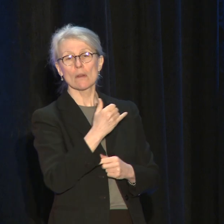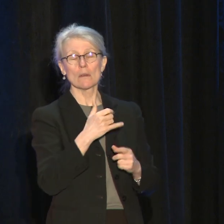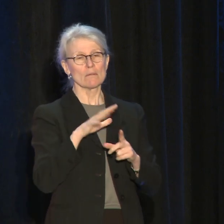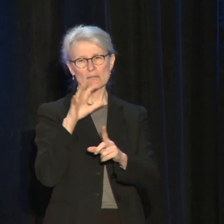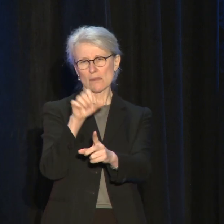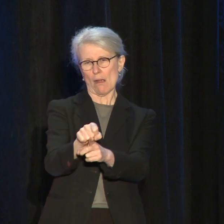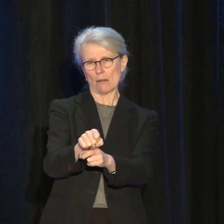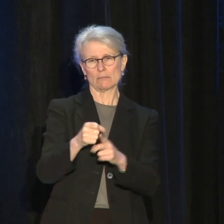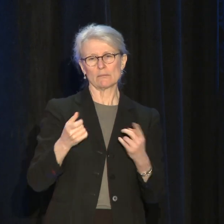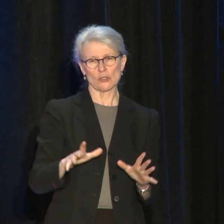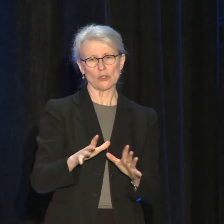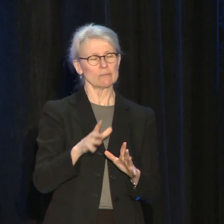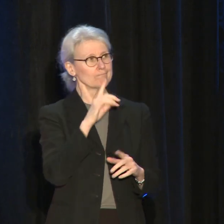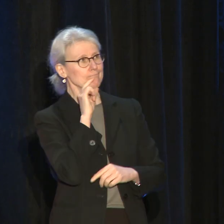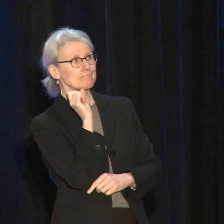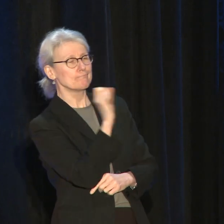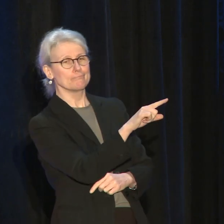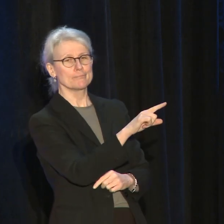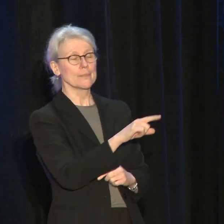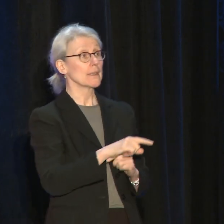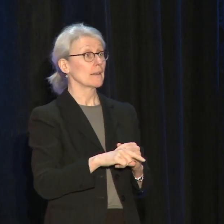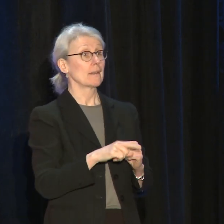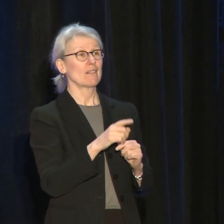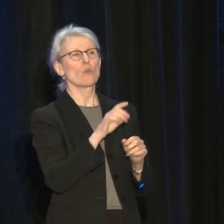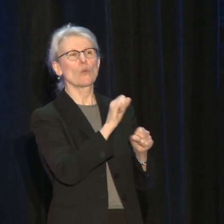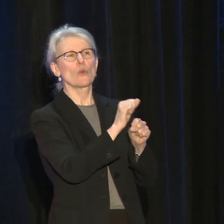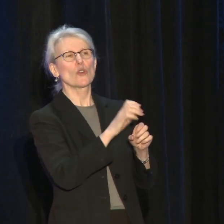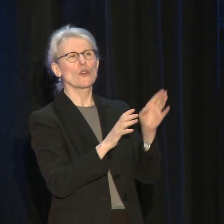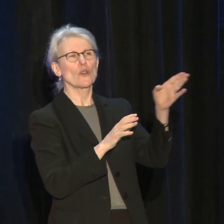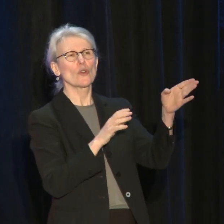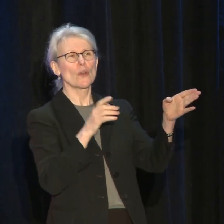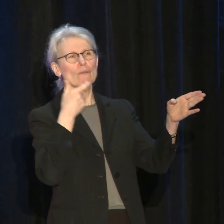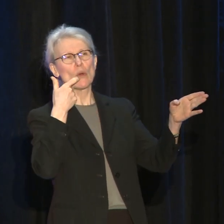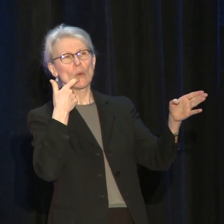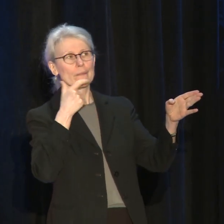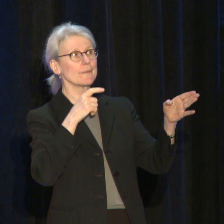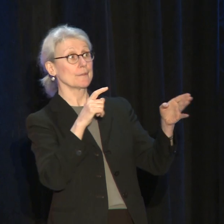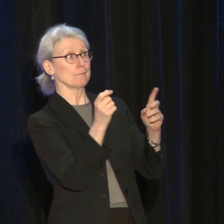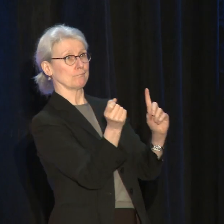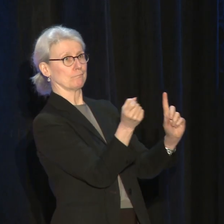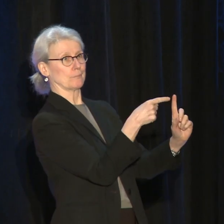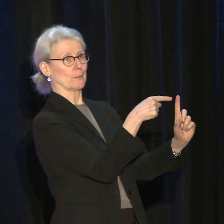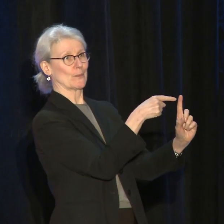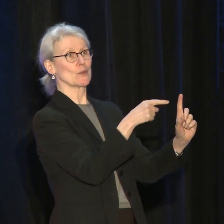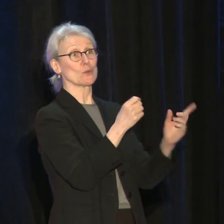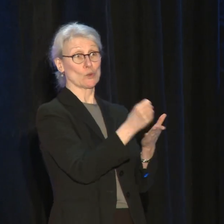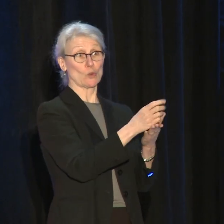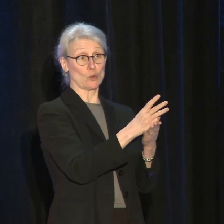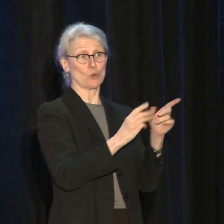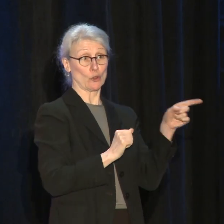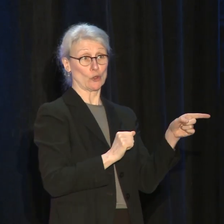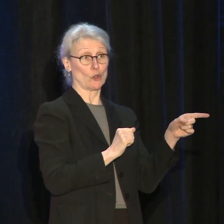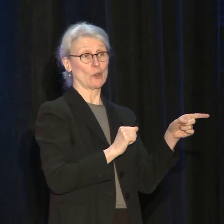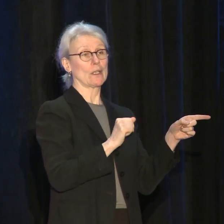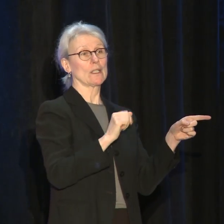been reported by the worker at The Domestic Violence Center to Child Protective Services.